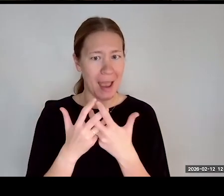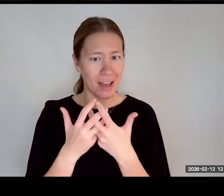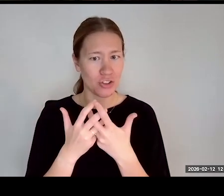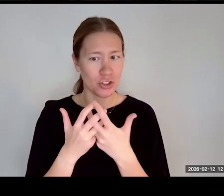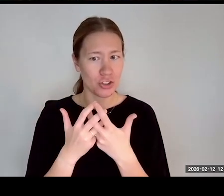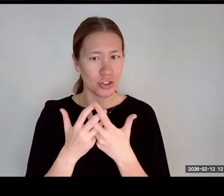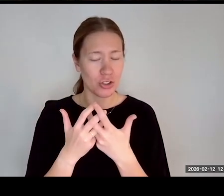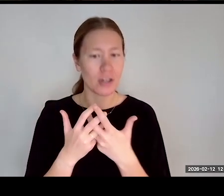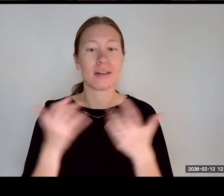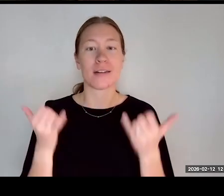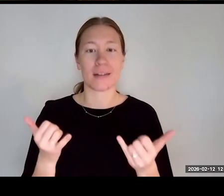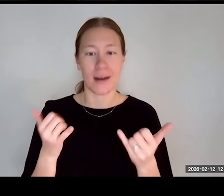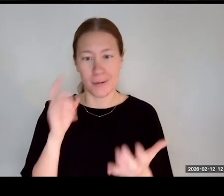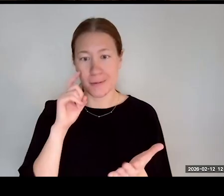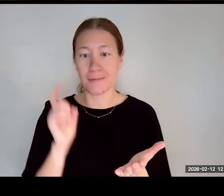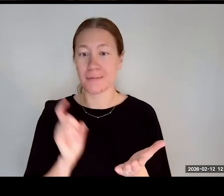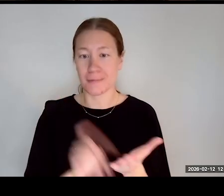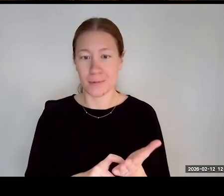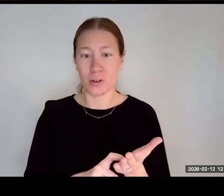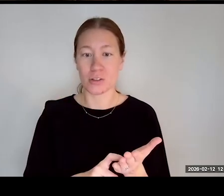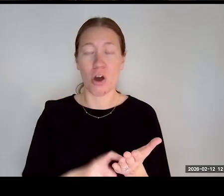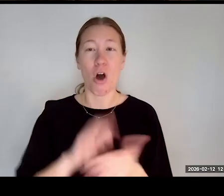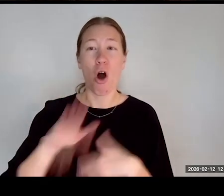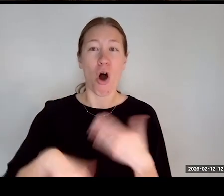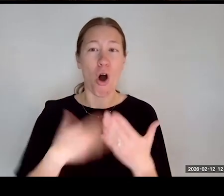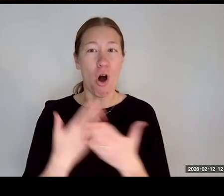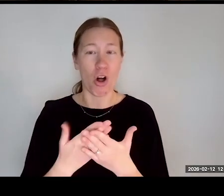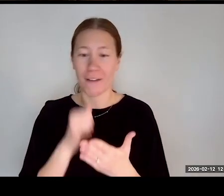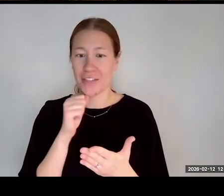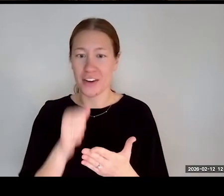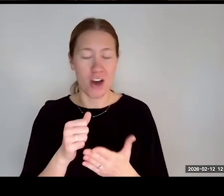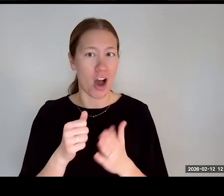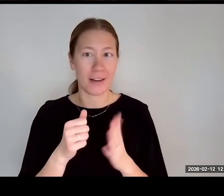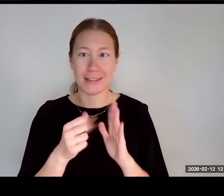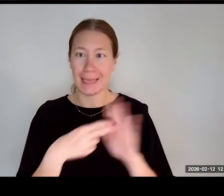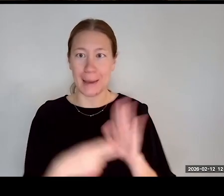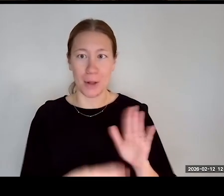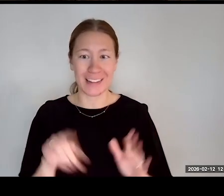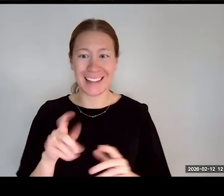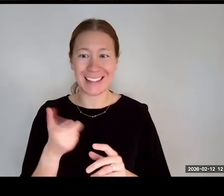it's going to update all of the undefined text in my document to that style and it's deleting my links.